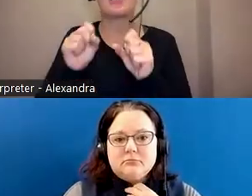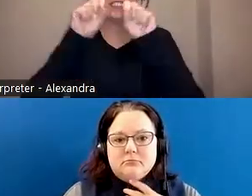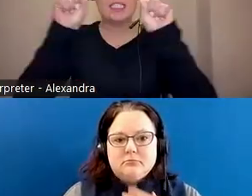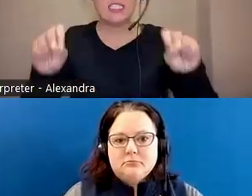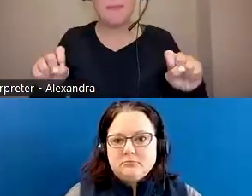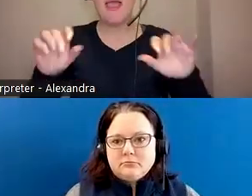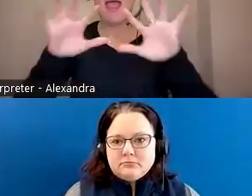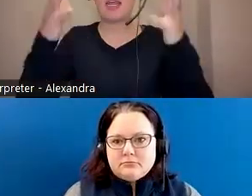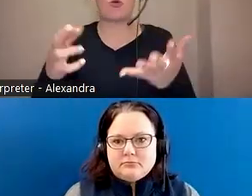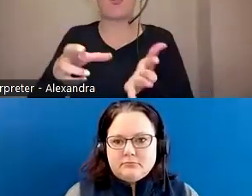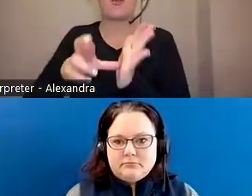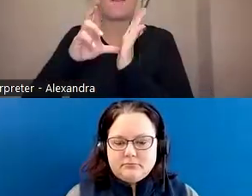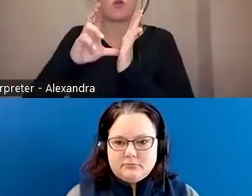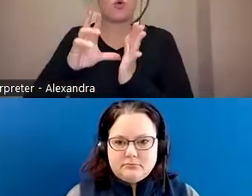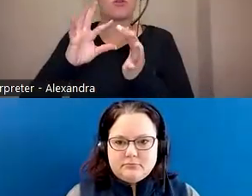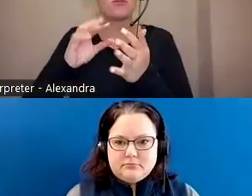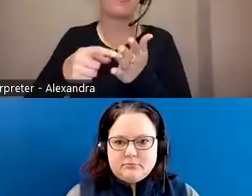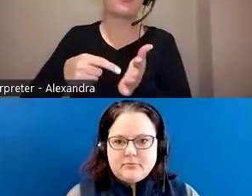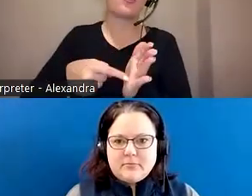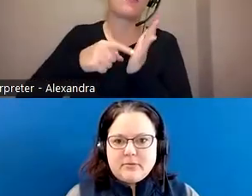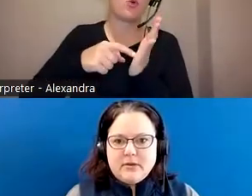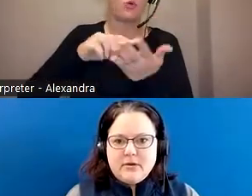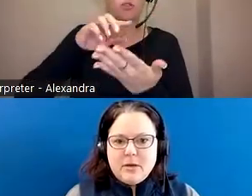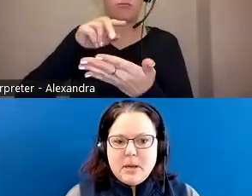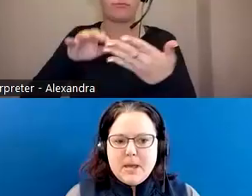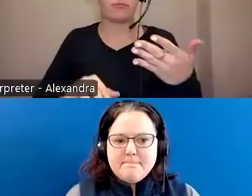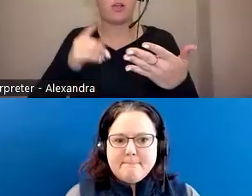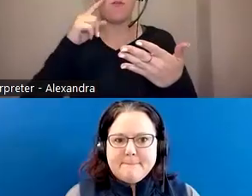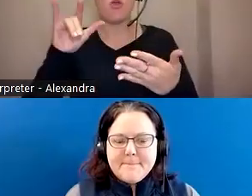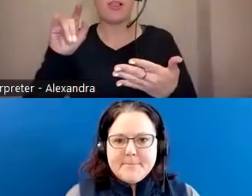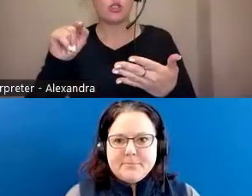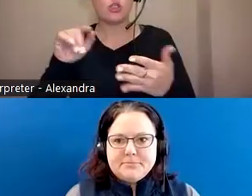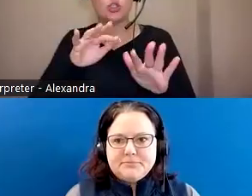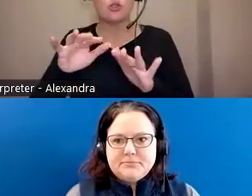health of the infant and the health of the parents in terms of reducing um depression and anxiety